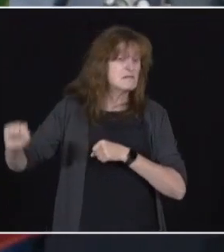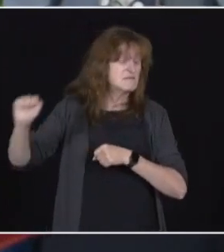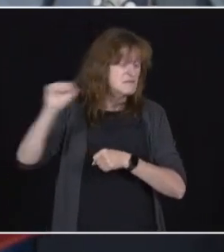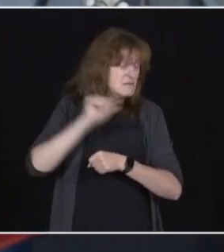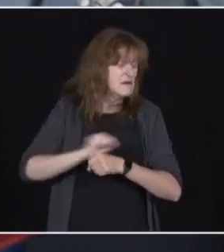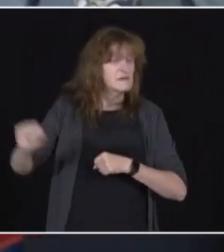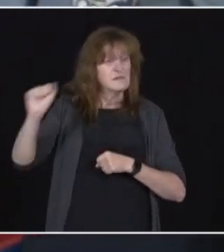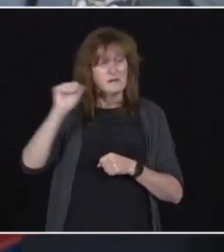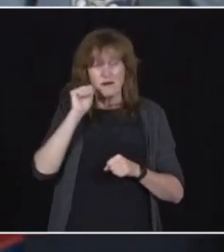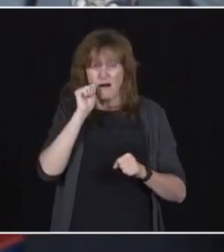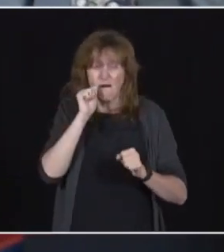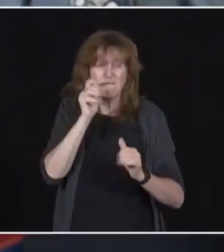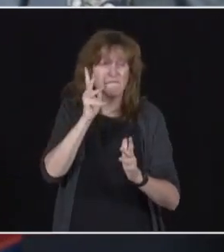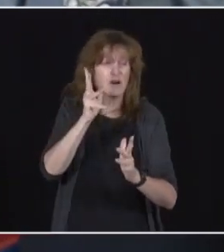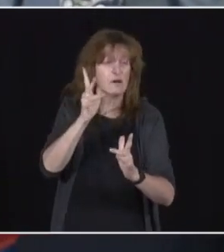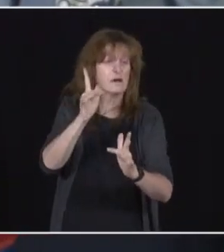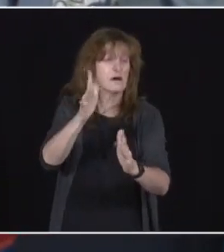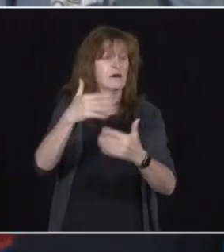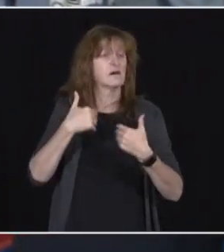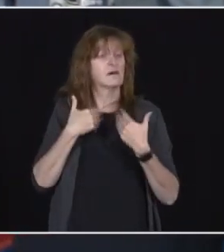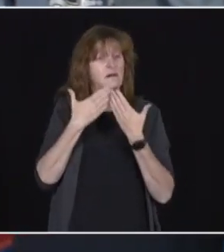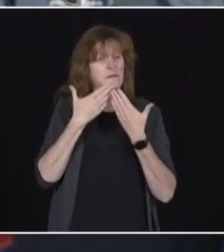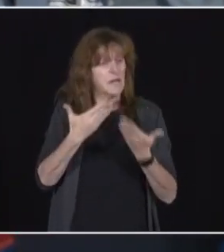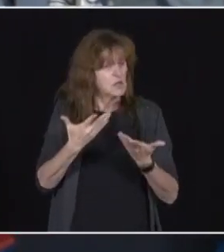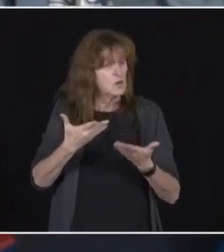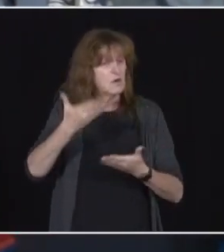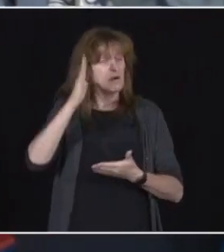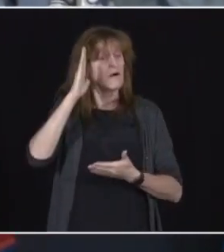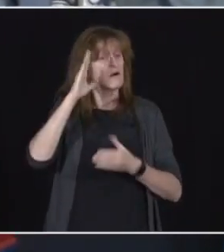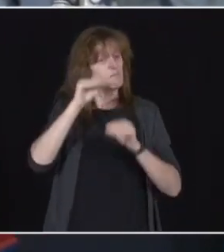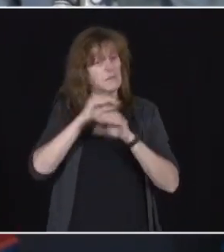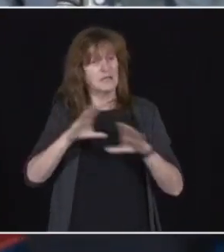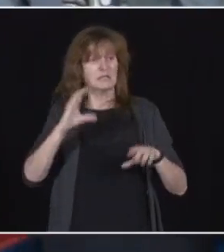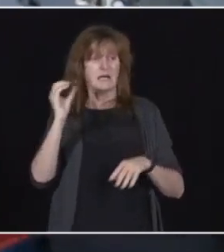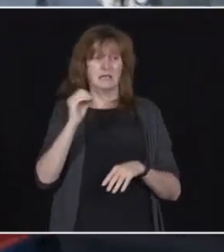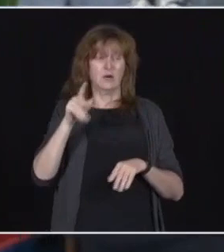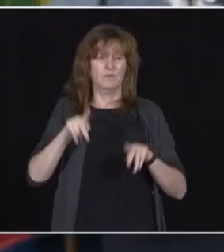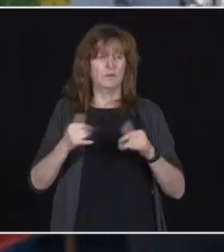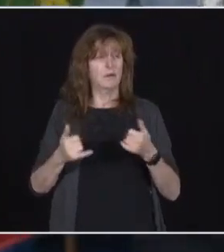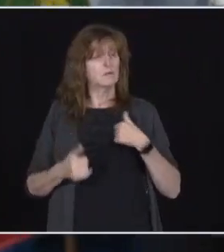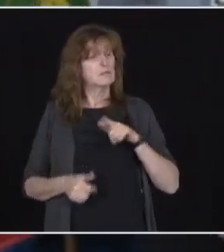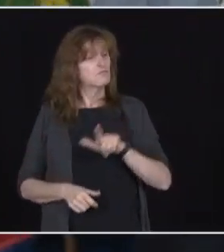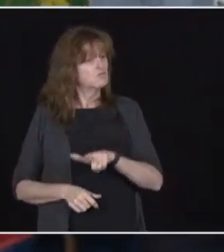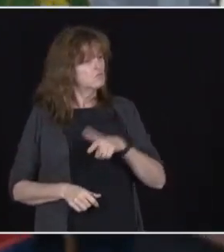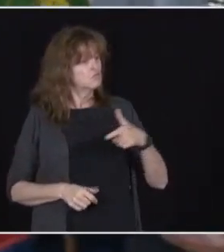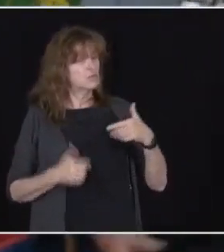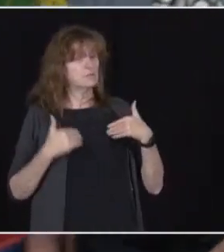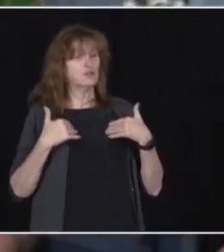Day in and day out. Thank you and God bless the people of Ontario. Now I will turn it over to Minister Elliott.